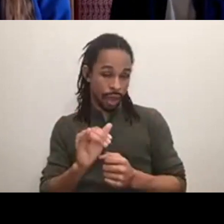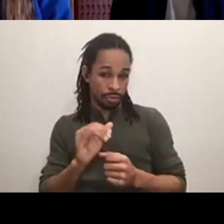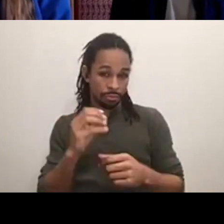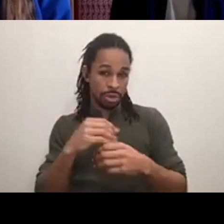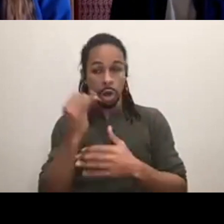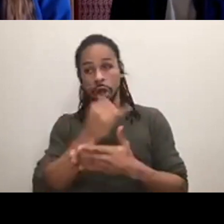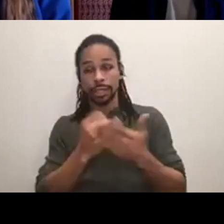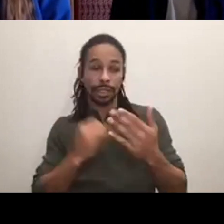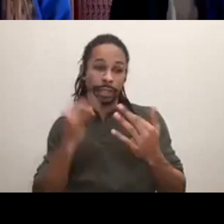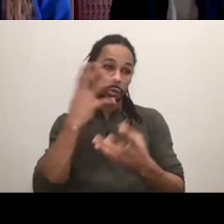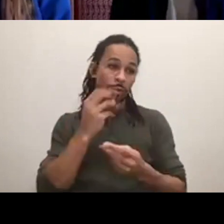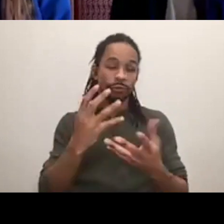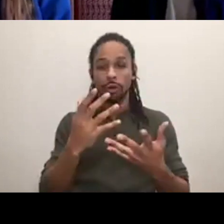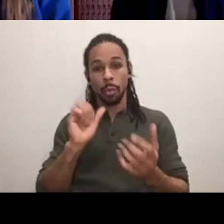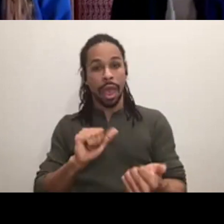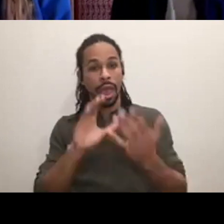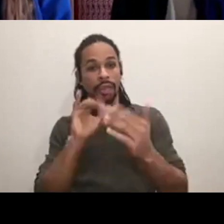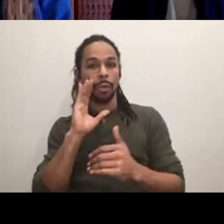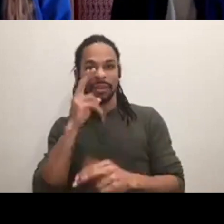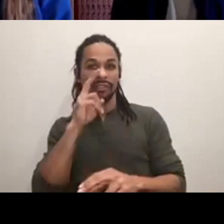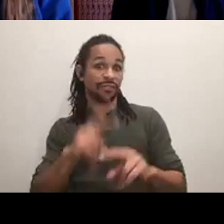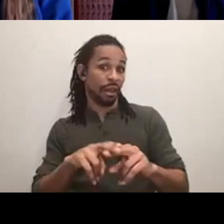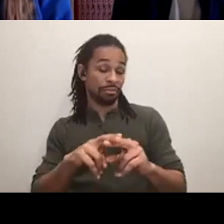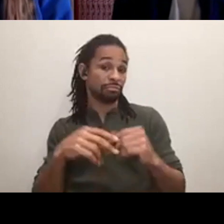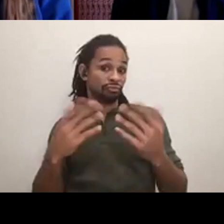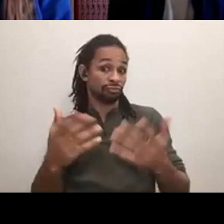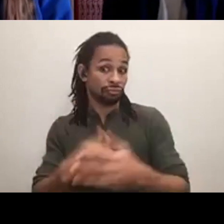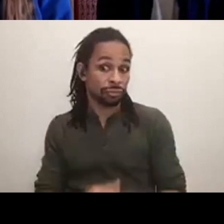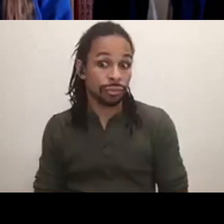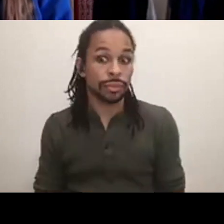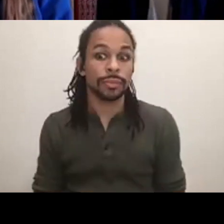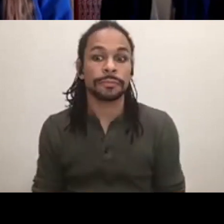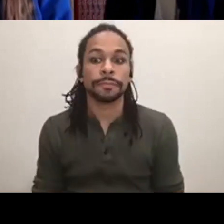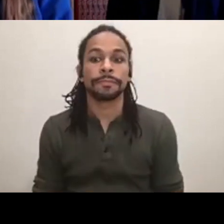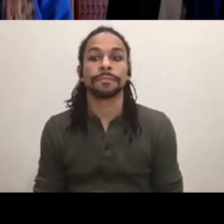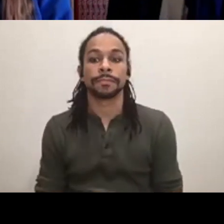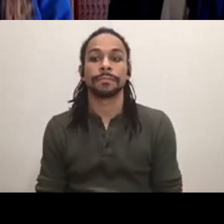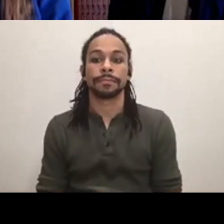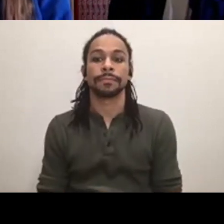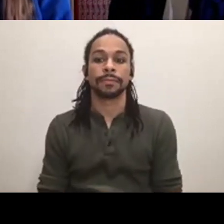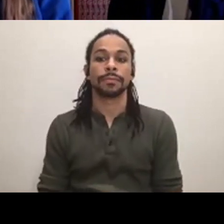you have thoughts on any of the description that is were shared. Feel free to chime in.